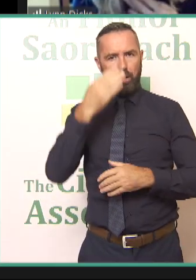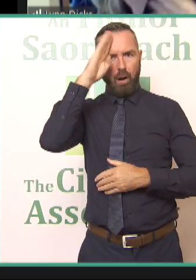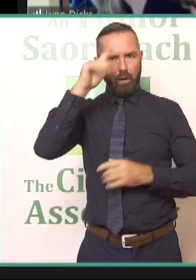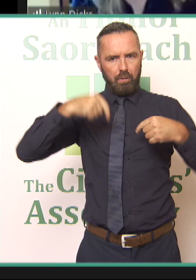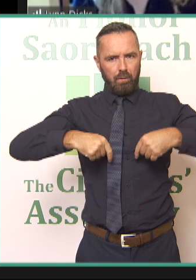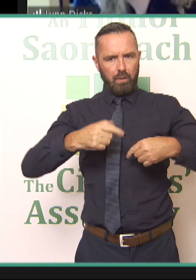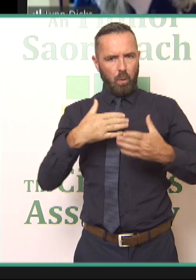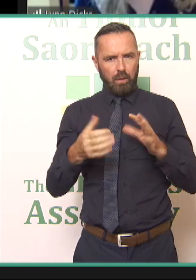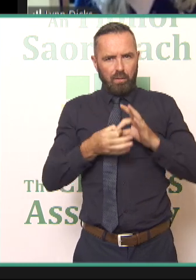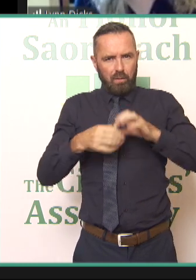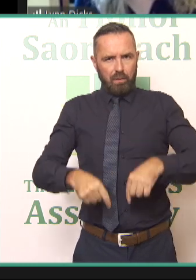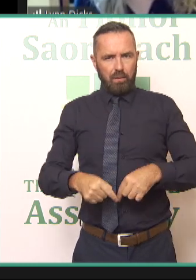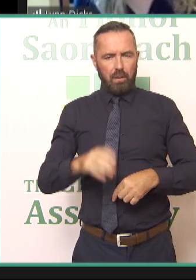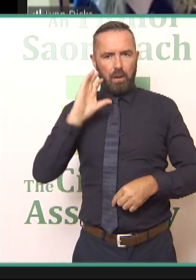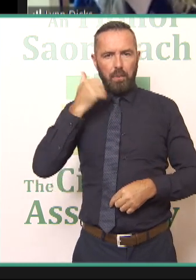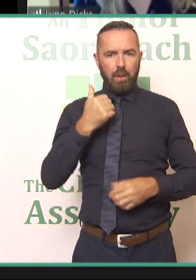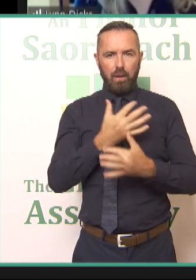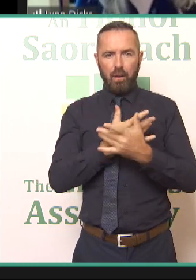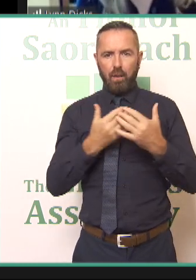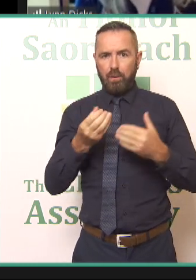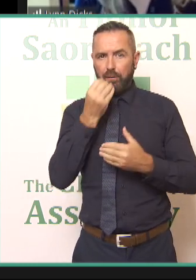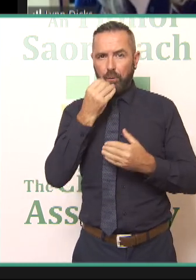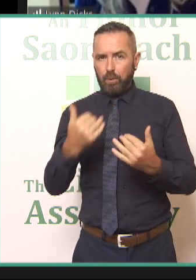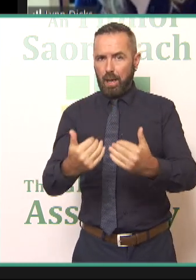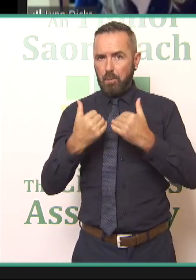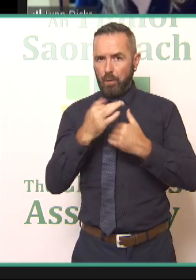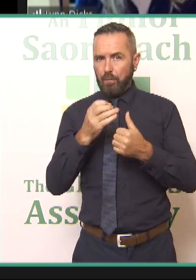not just Ireland but countries in Western Europe and North America create a large part of their